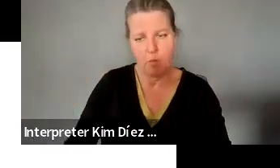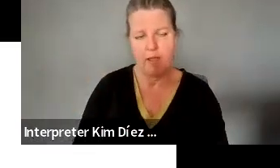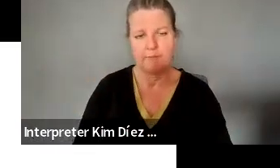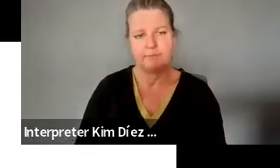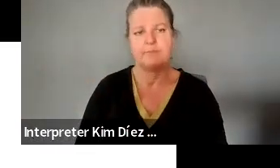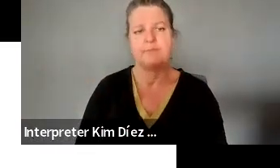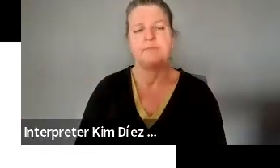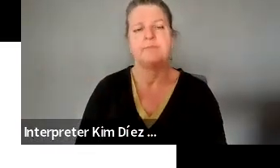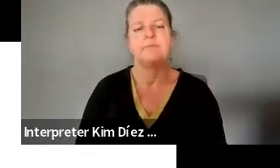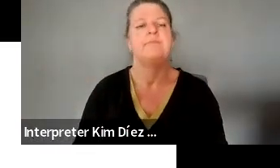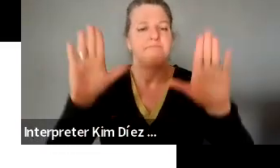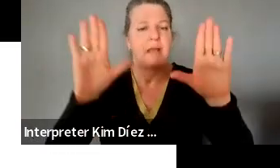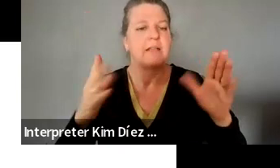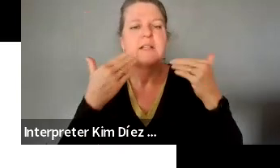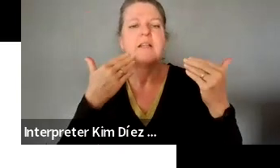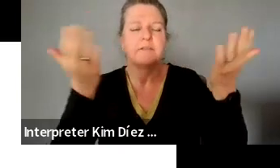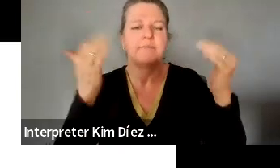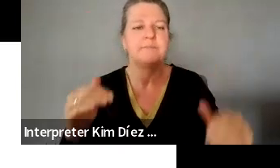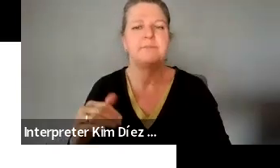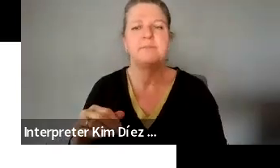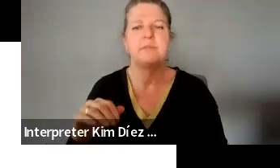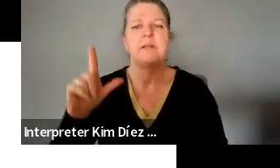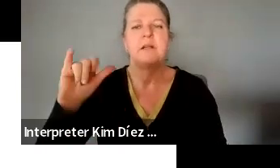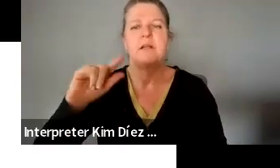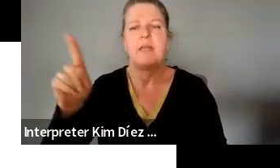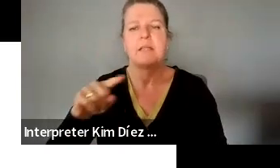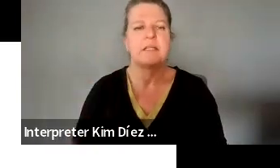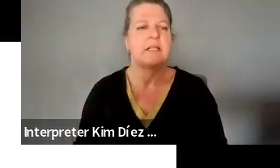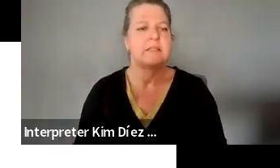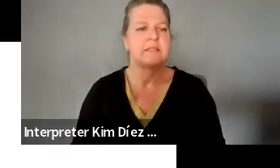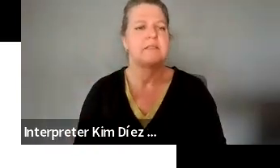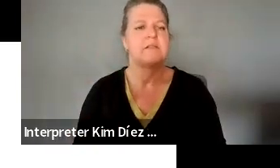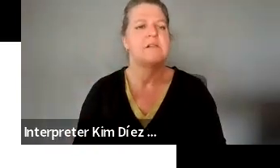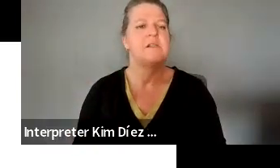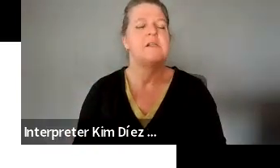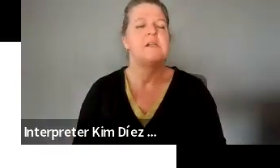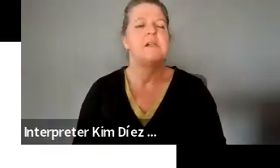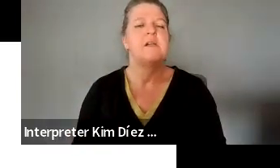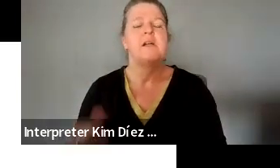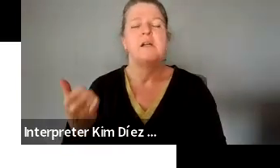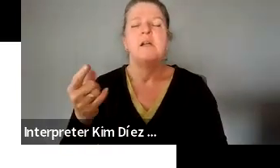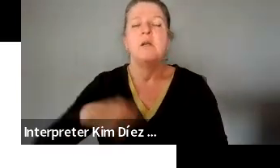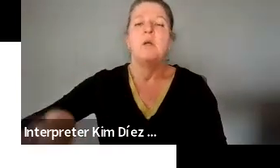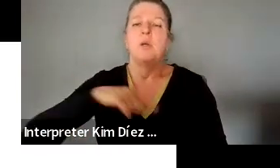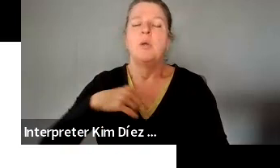[Una] Excellent, thank you. Thank you Liz, for sharing that. And we want to make sure to compensate you